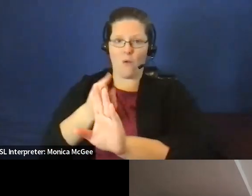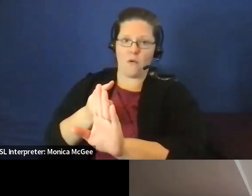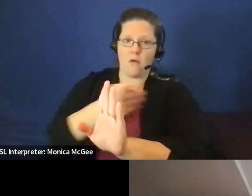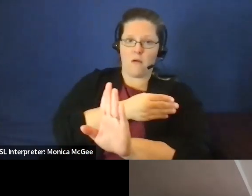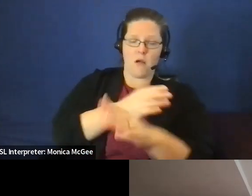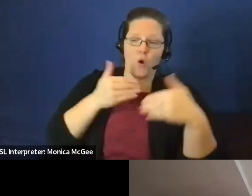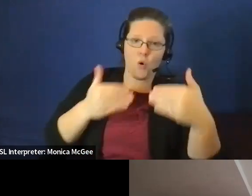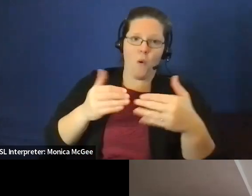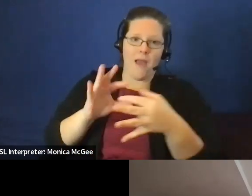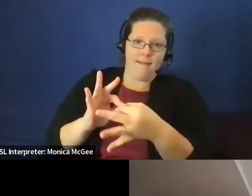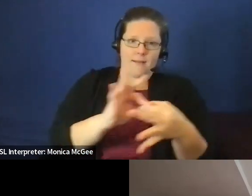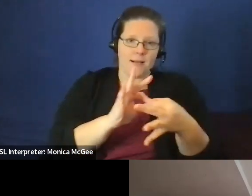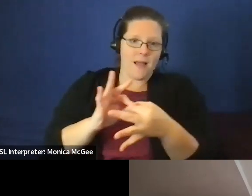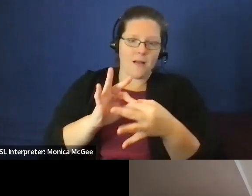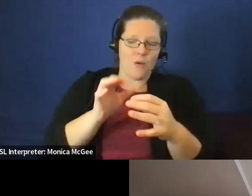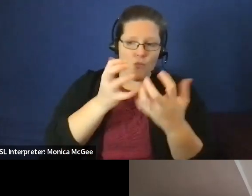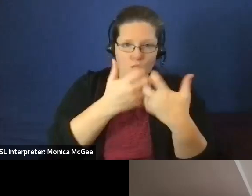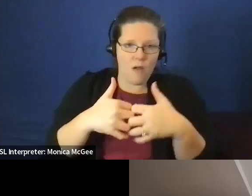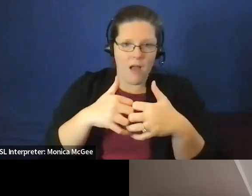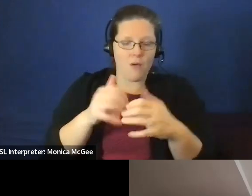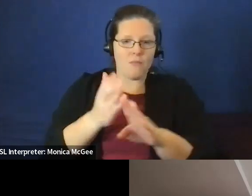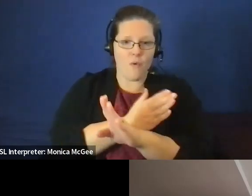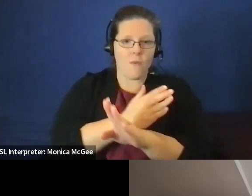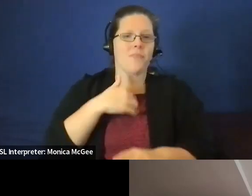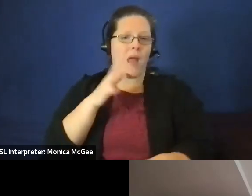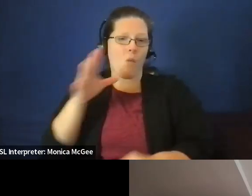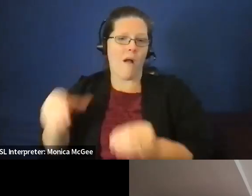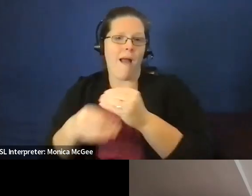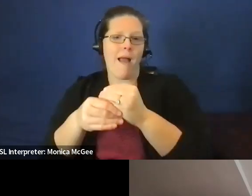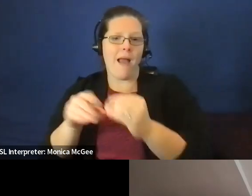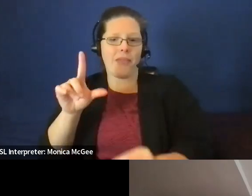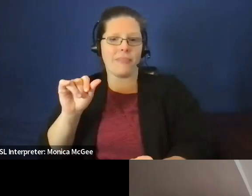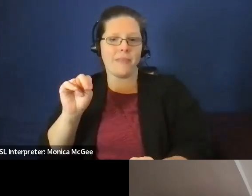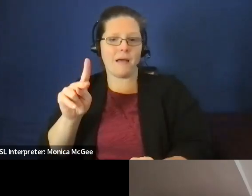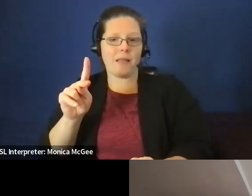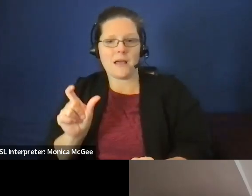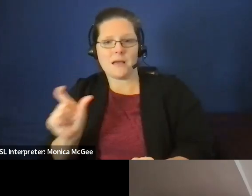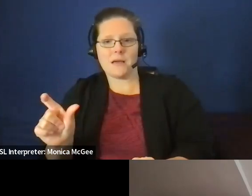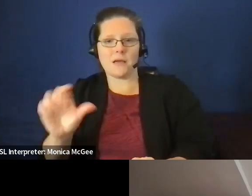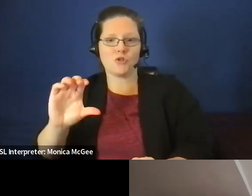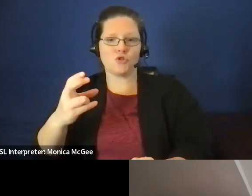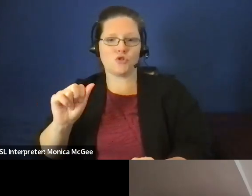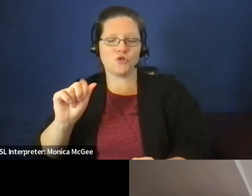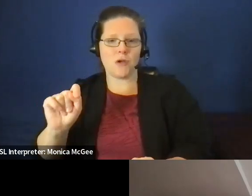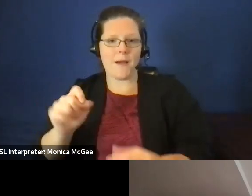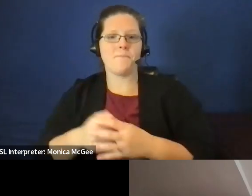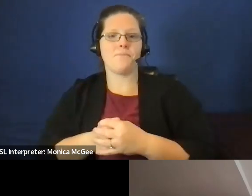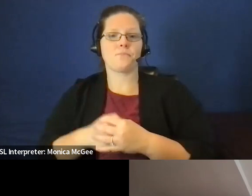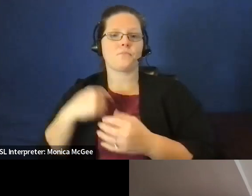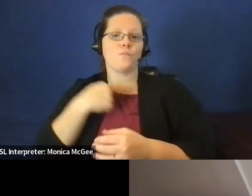agency and their county emergency management agency. You will find a memoranda of understanding of how to,